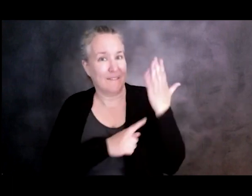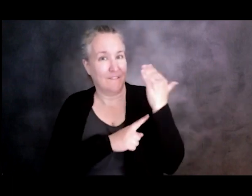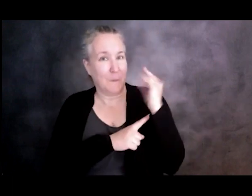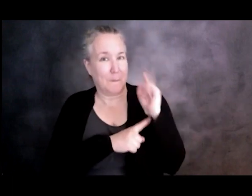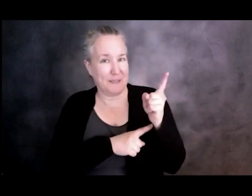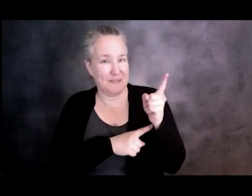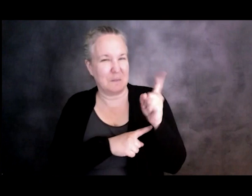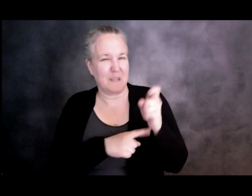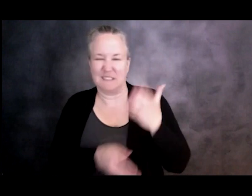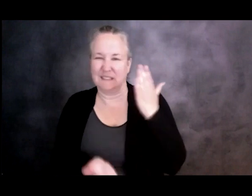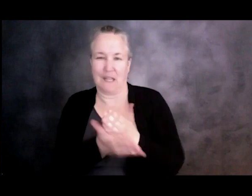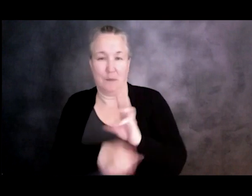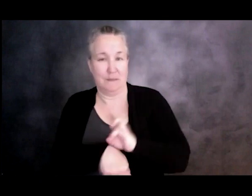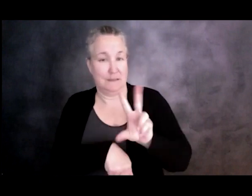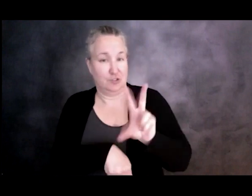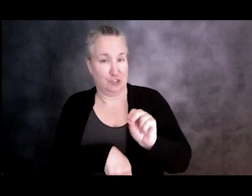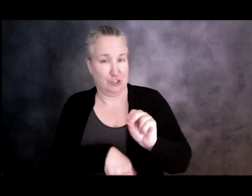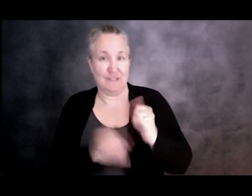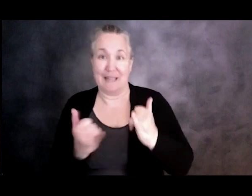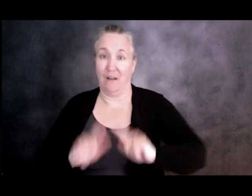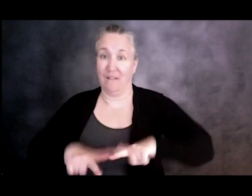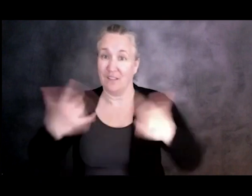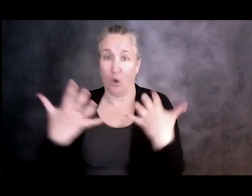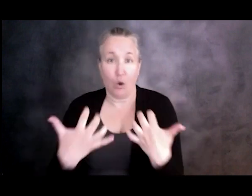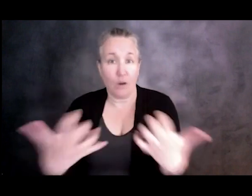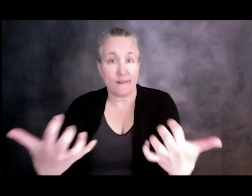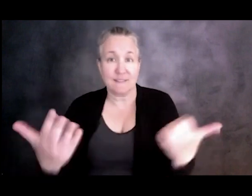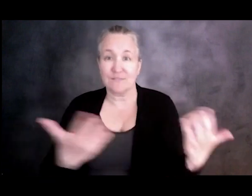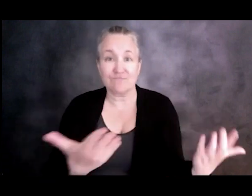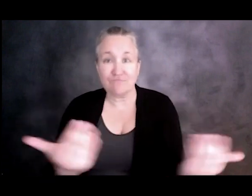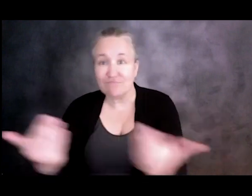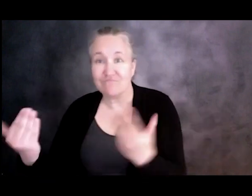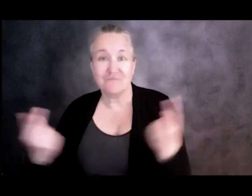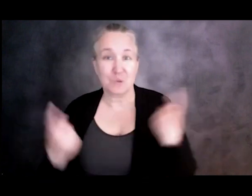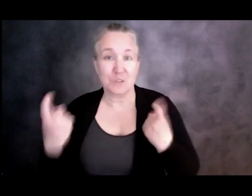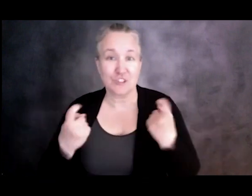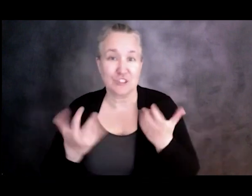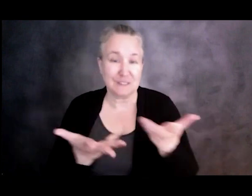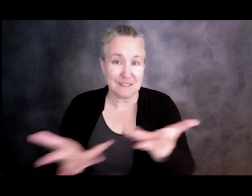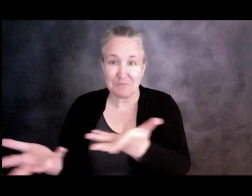So we turn it to you all. Please don't be shy. Questions?